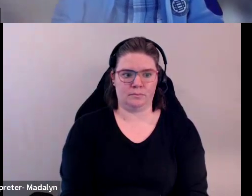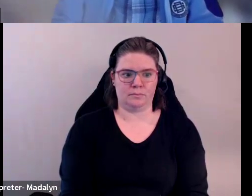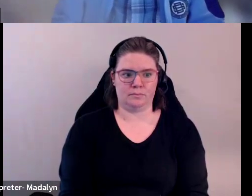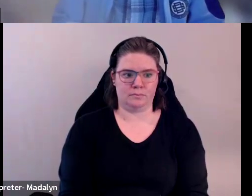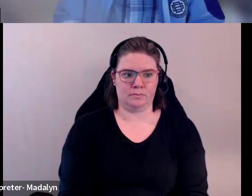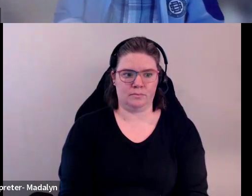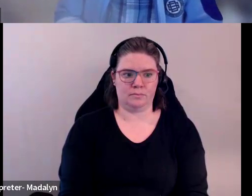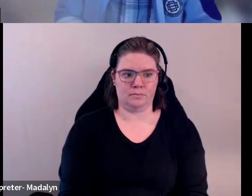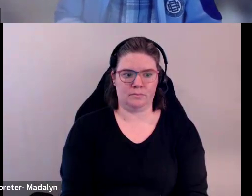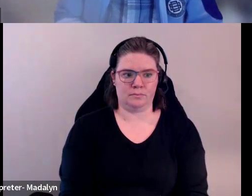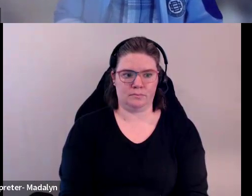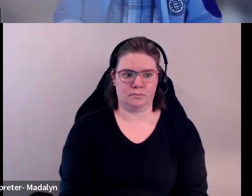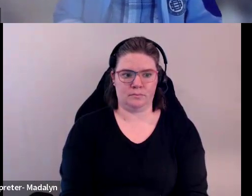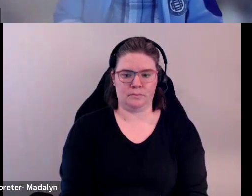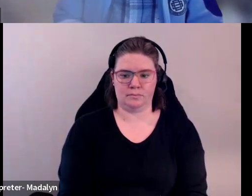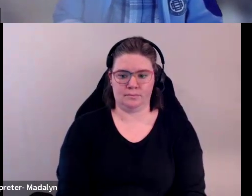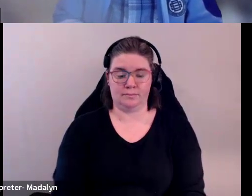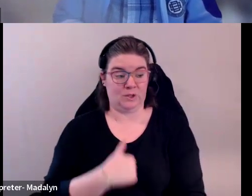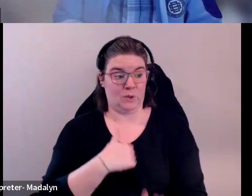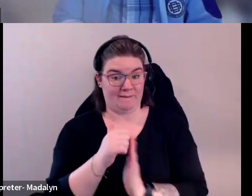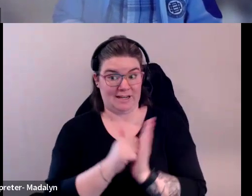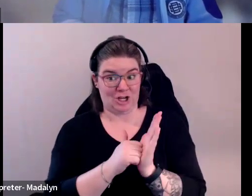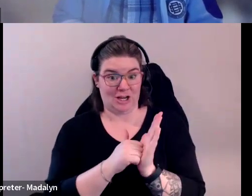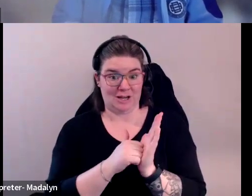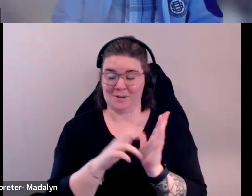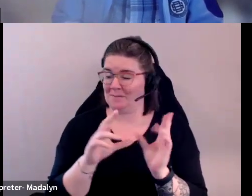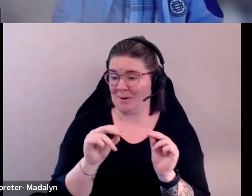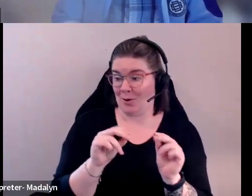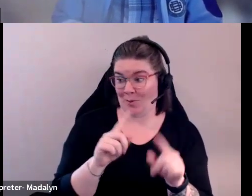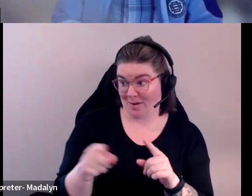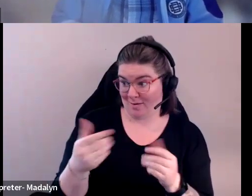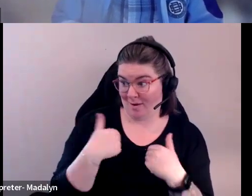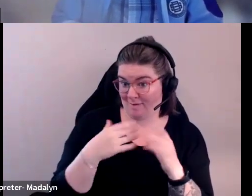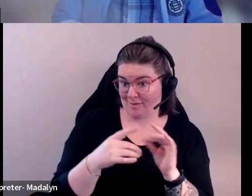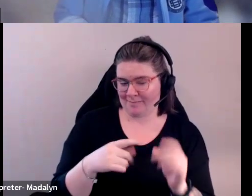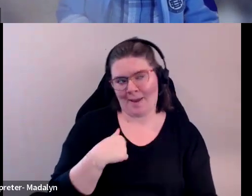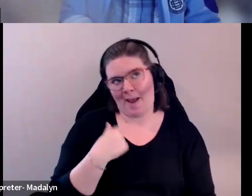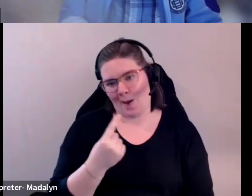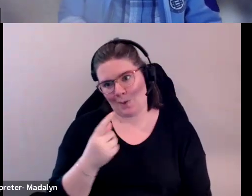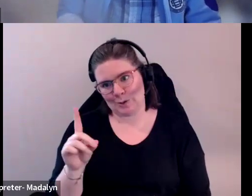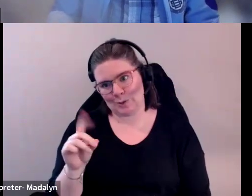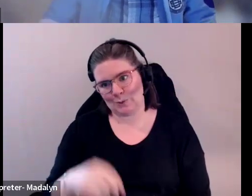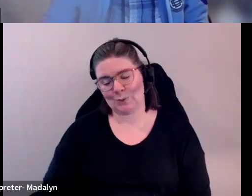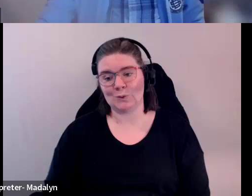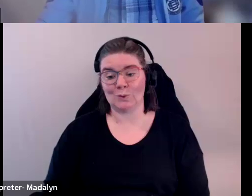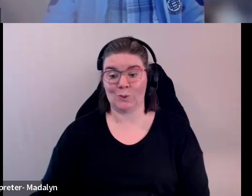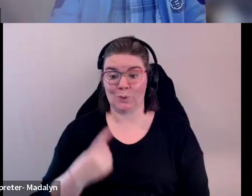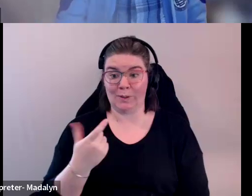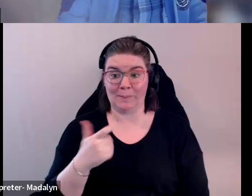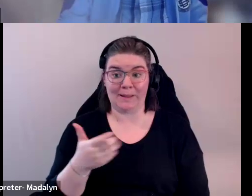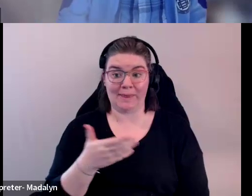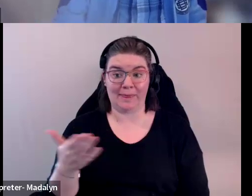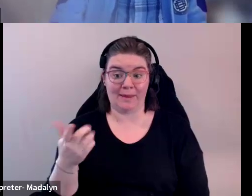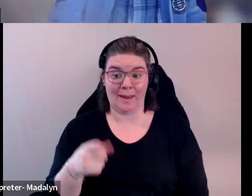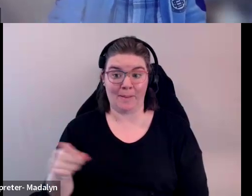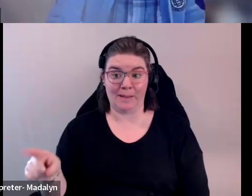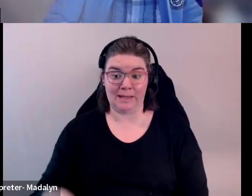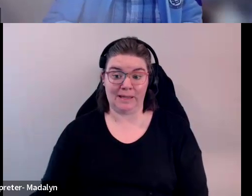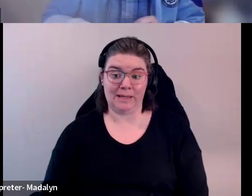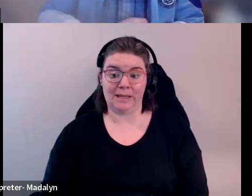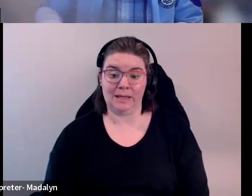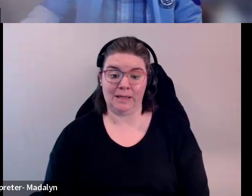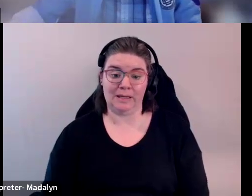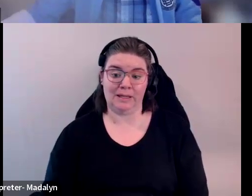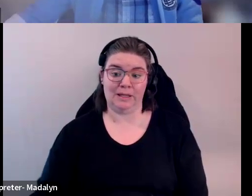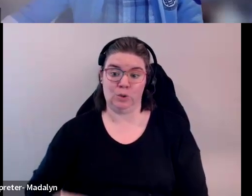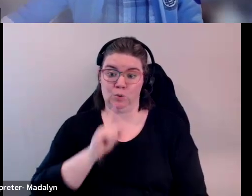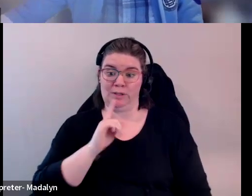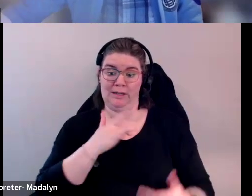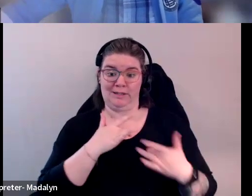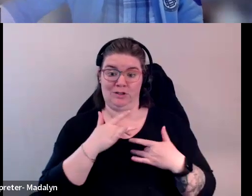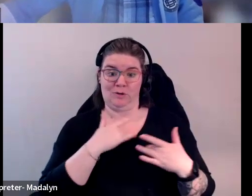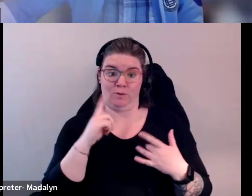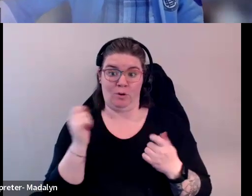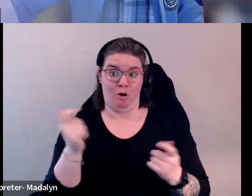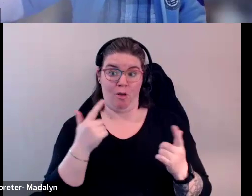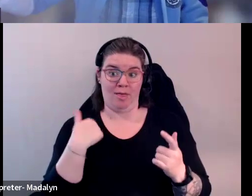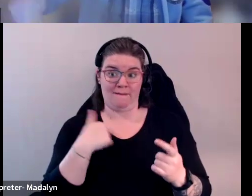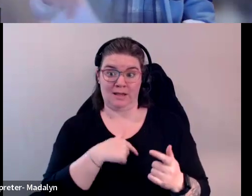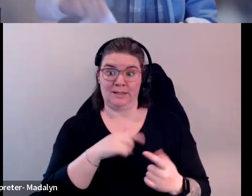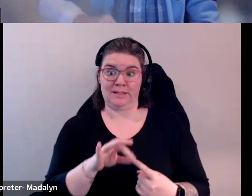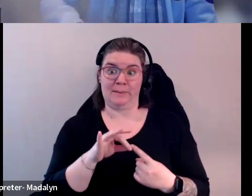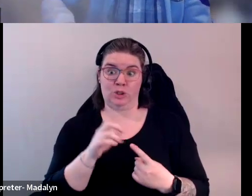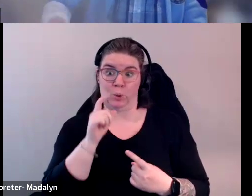Tom Olin: You should know that I always have something. Well, one of the big things are happening right now. That concerns all of us, especially those who are mo mobility impaired. Is that?